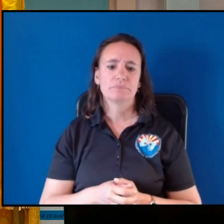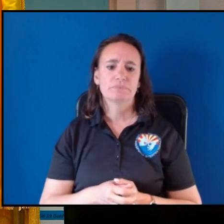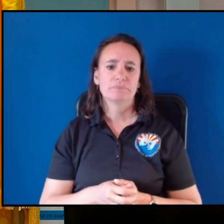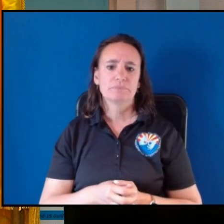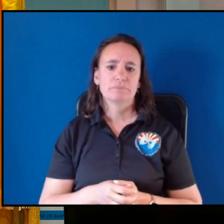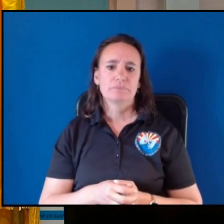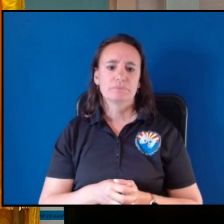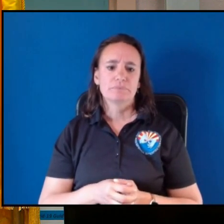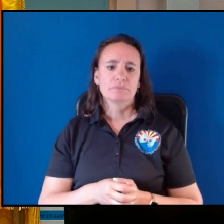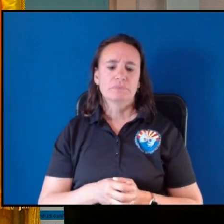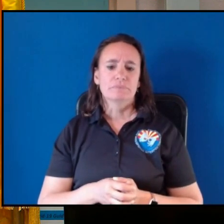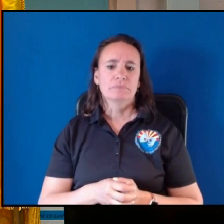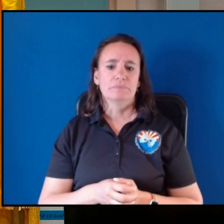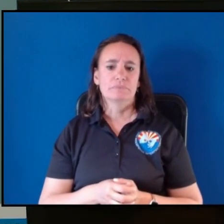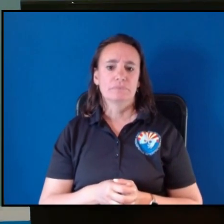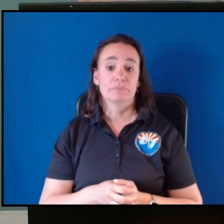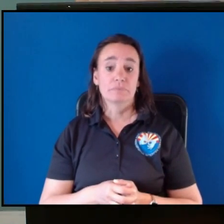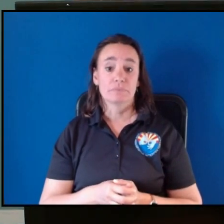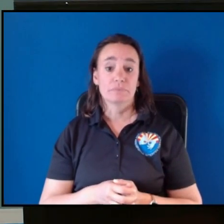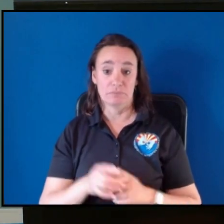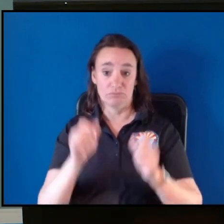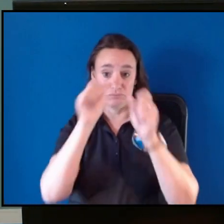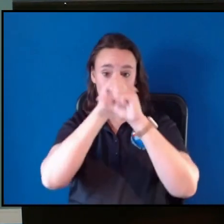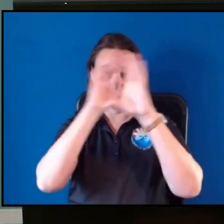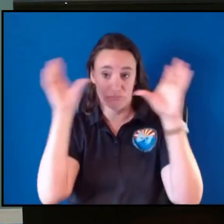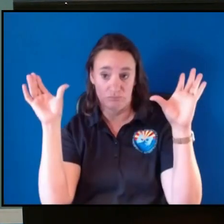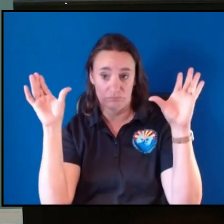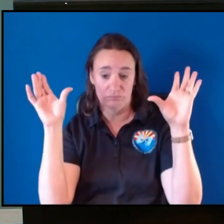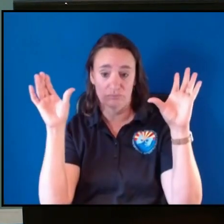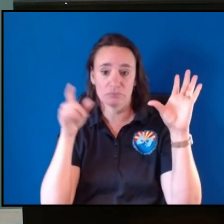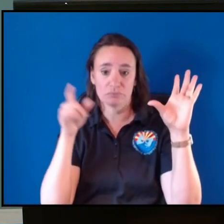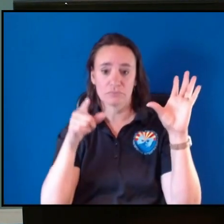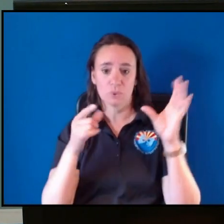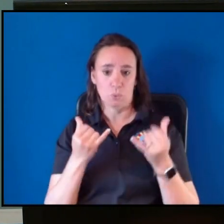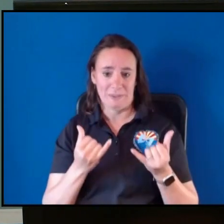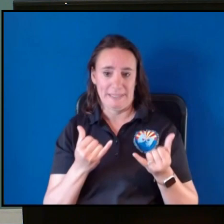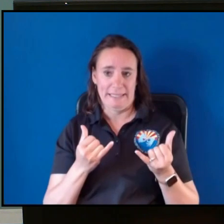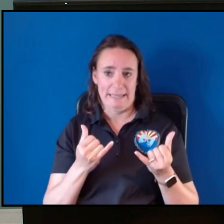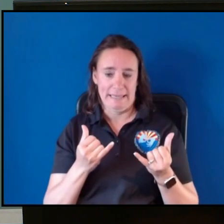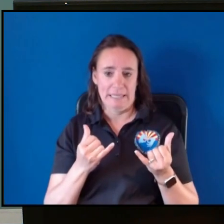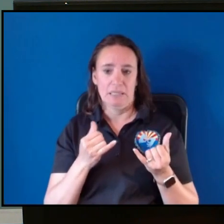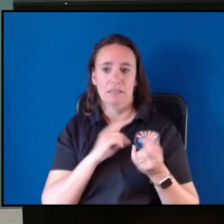This big picture here is today through Sunday how much rain